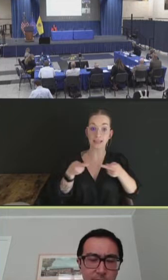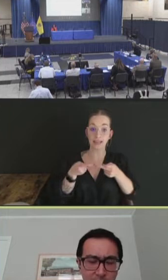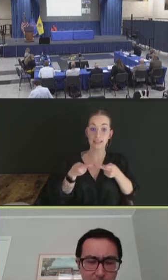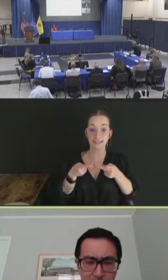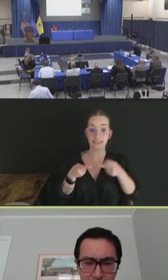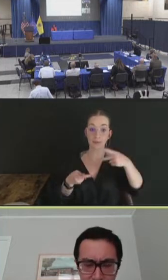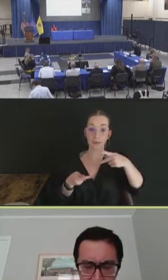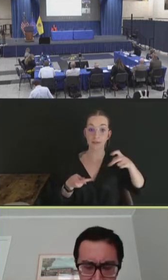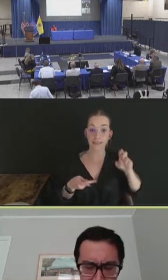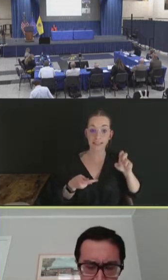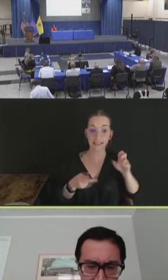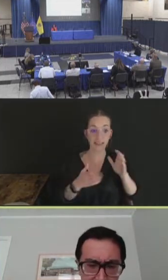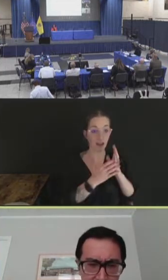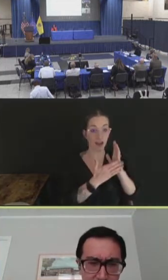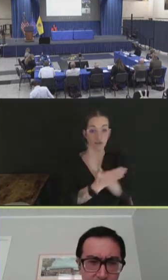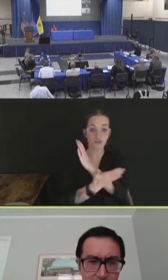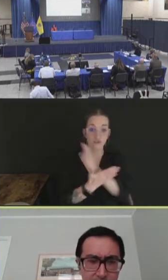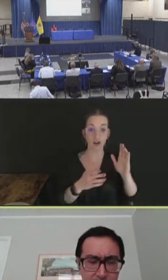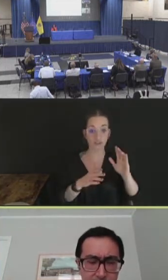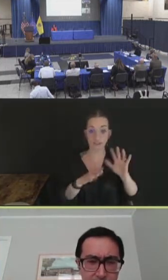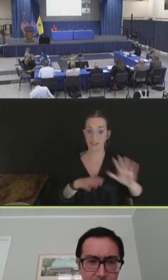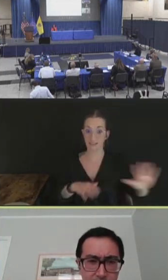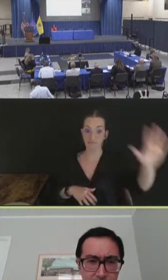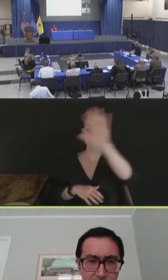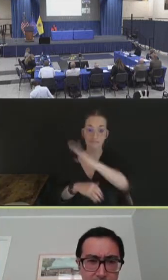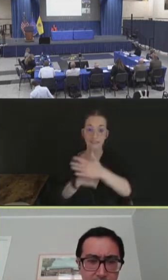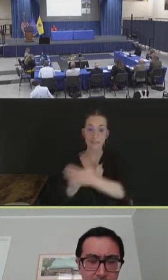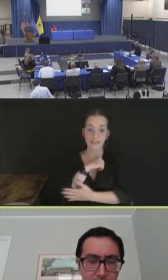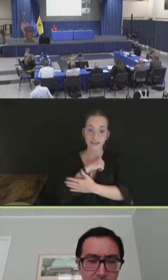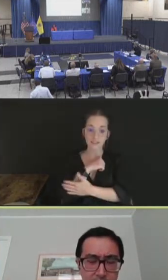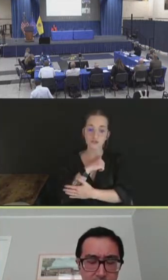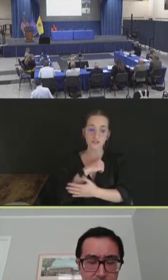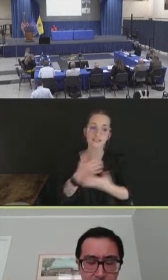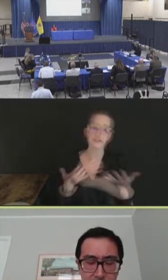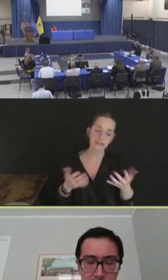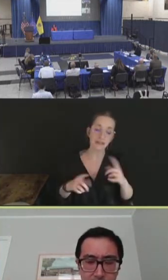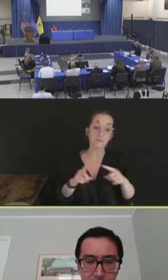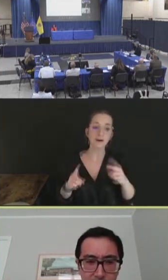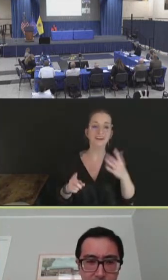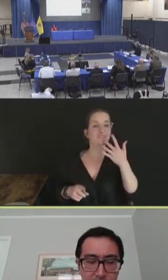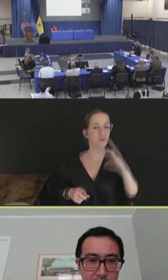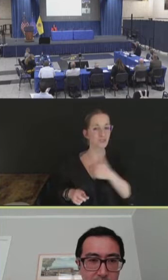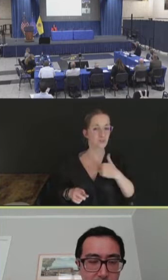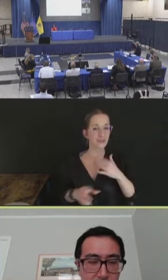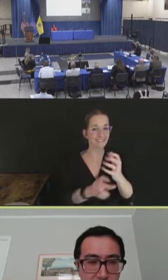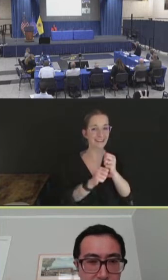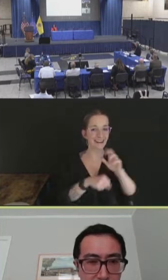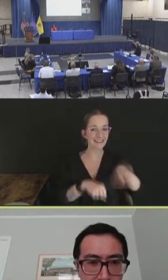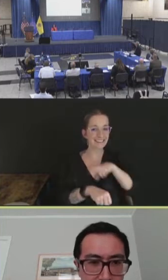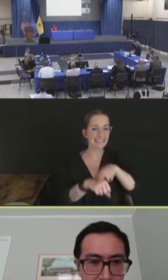we were able to get national data and do an analysis on national data. So, next slide.